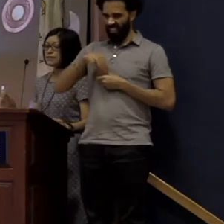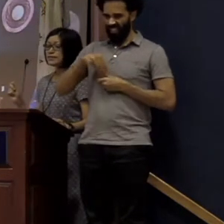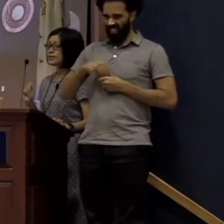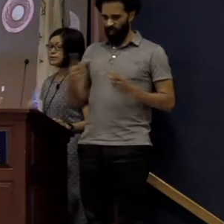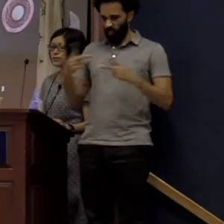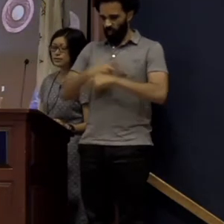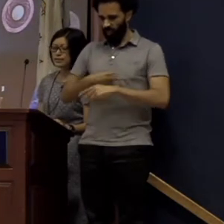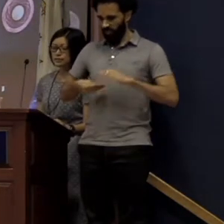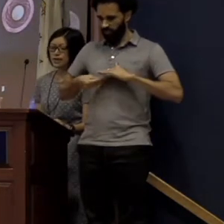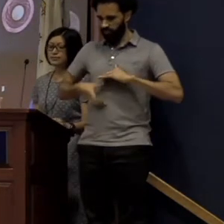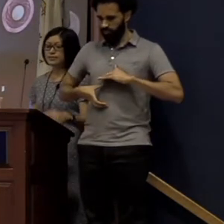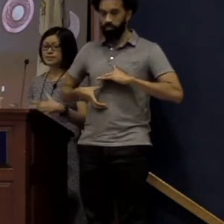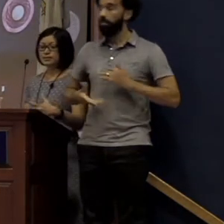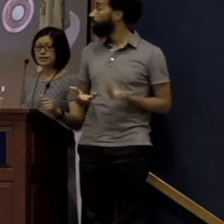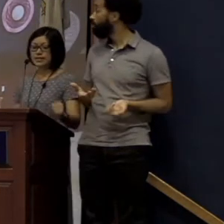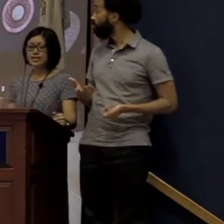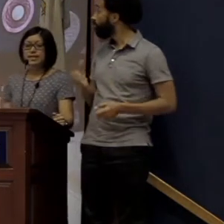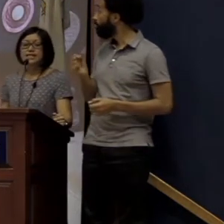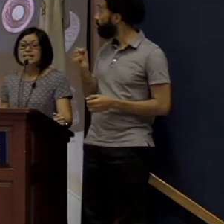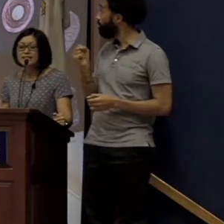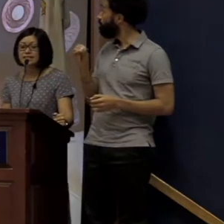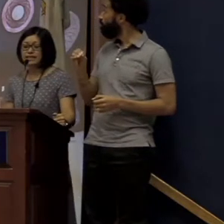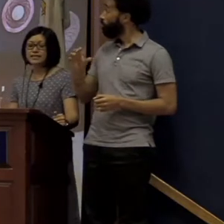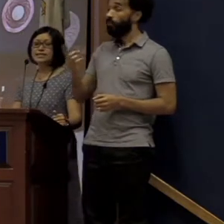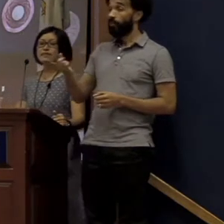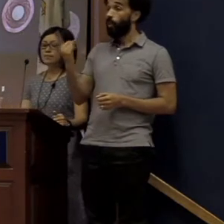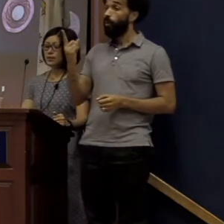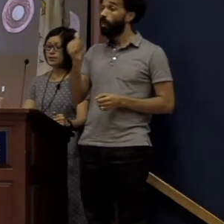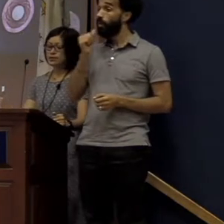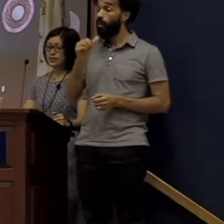Fourteen-year-old Sloan describes the community. This Center is very important to us